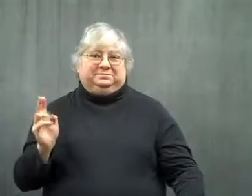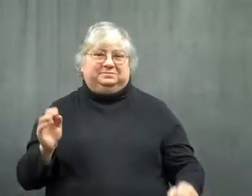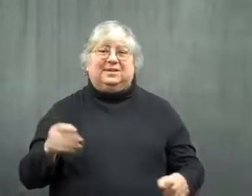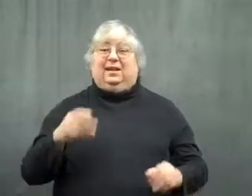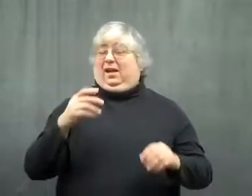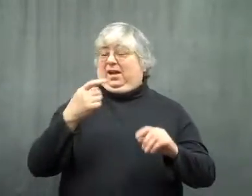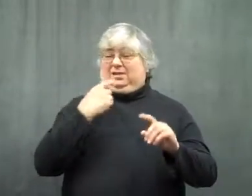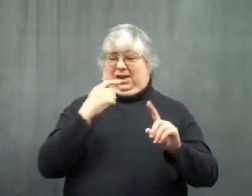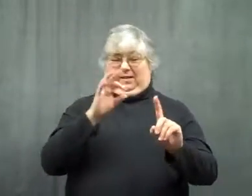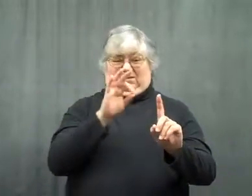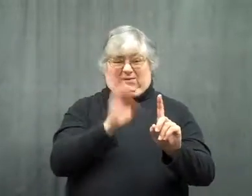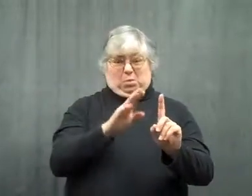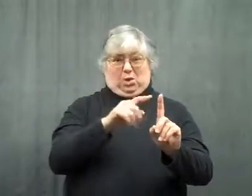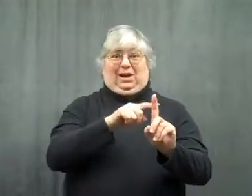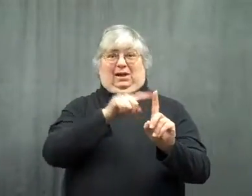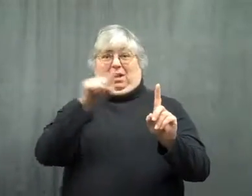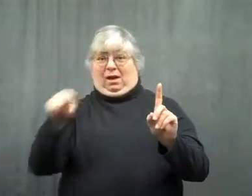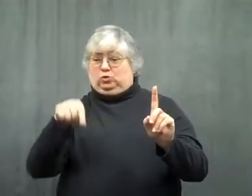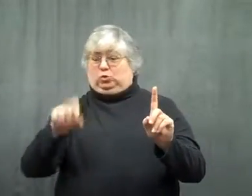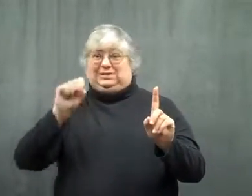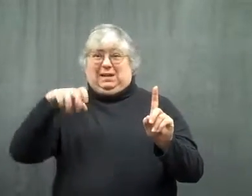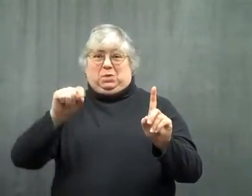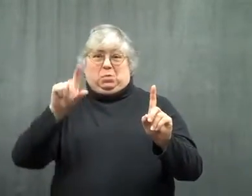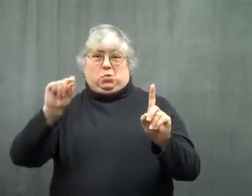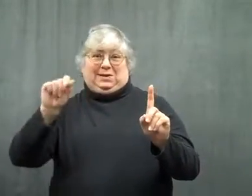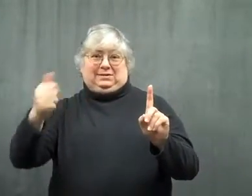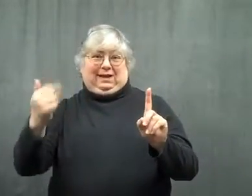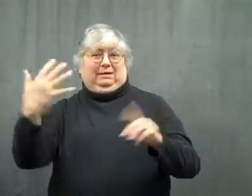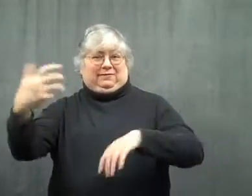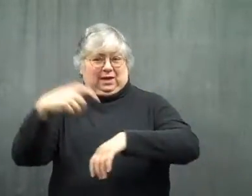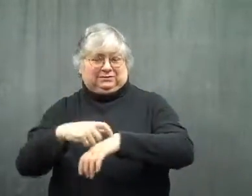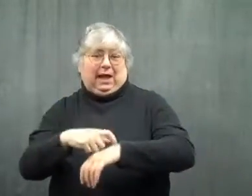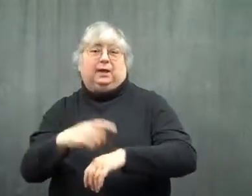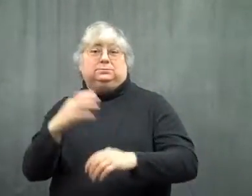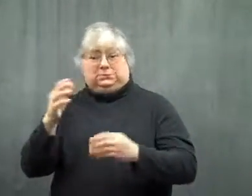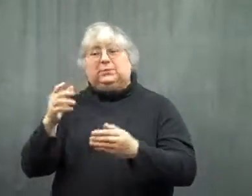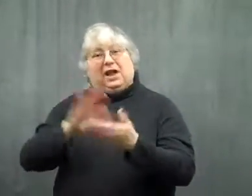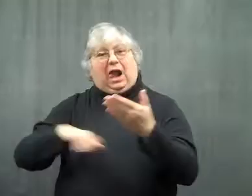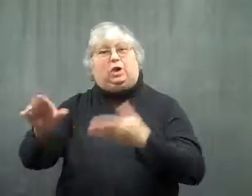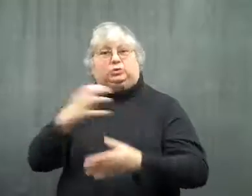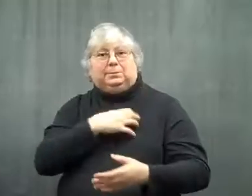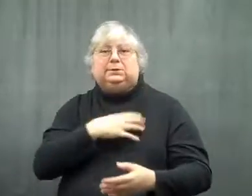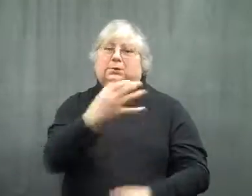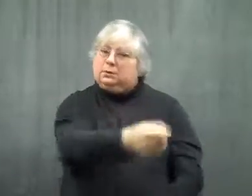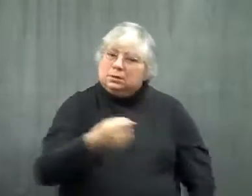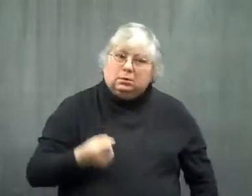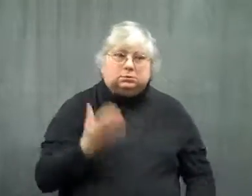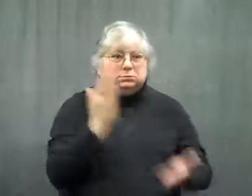From February to September 2010, the college police dealt with him 5 times